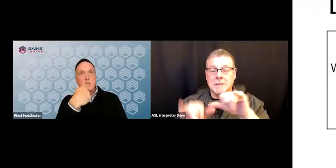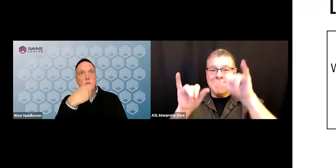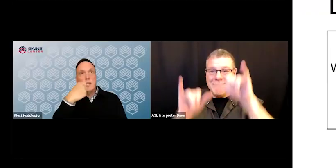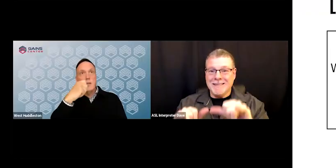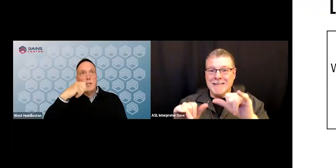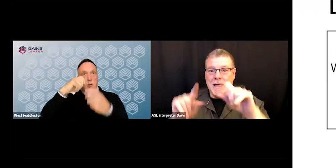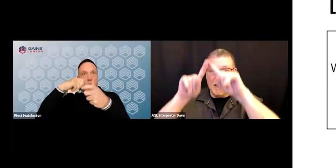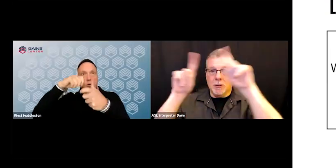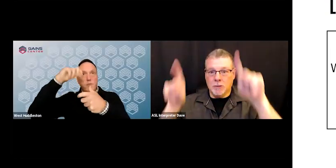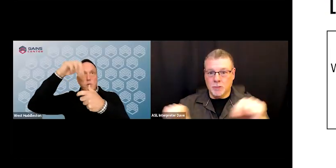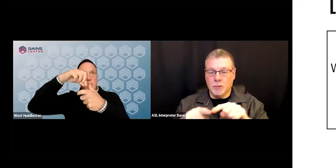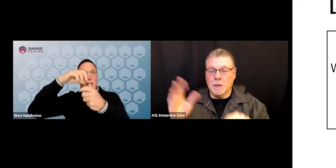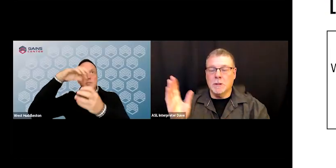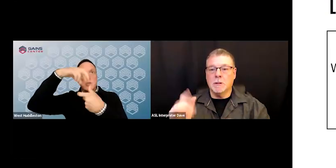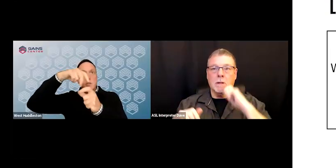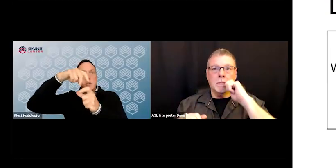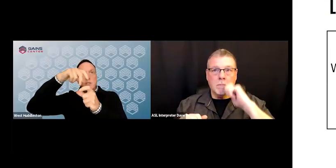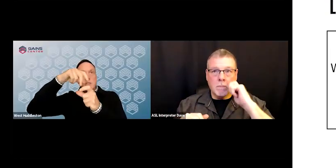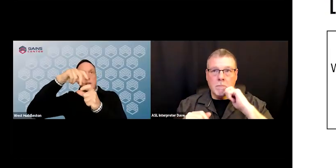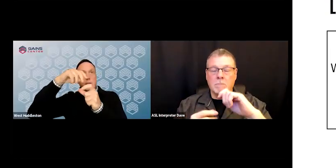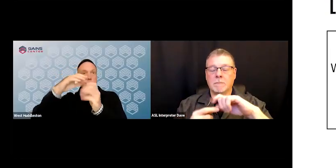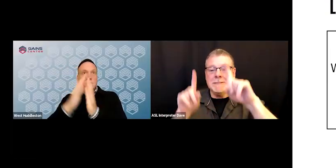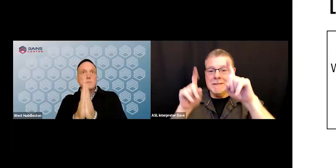to do an oral fluid test, seal it,